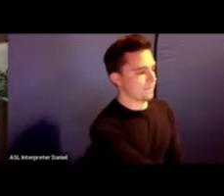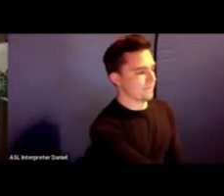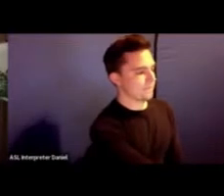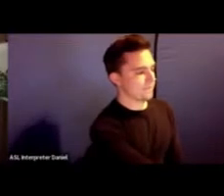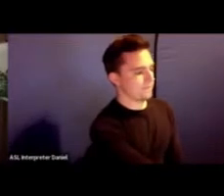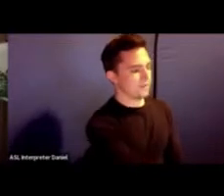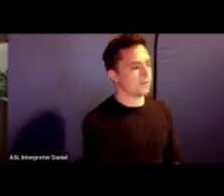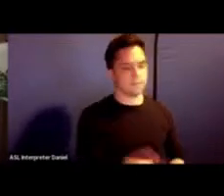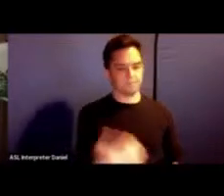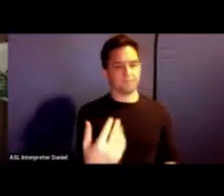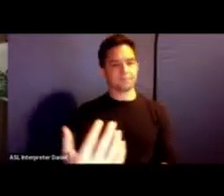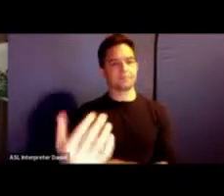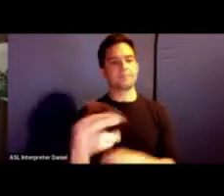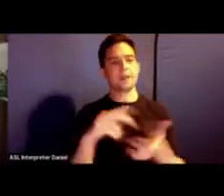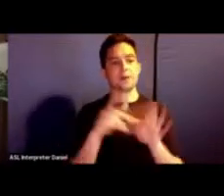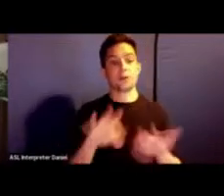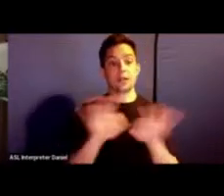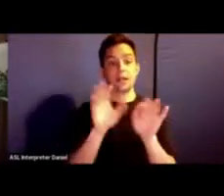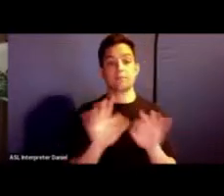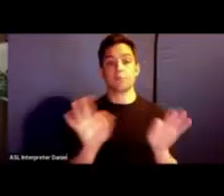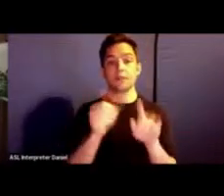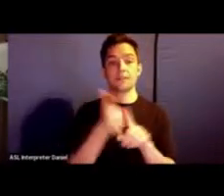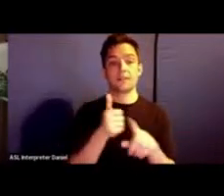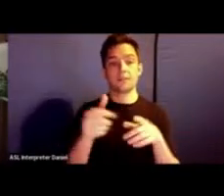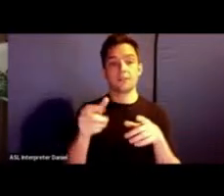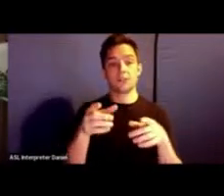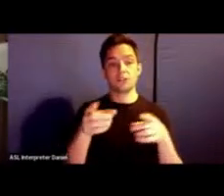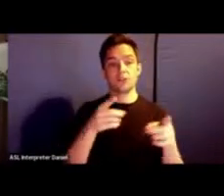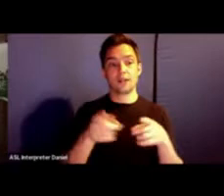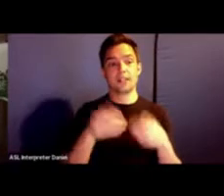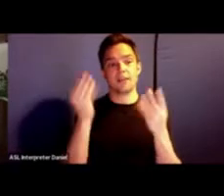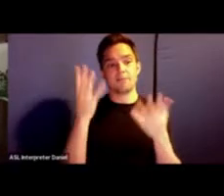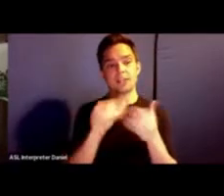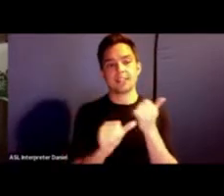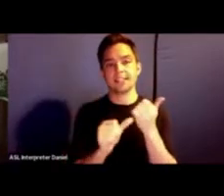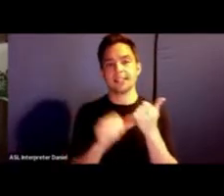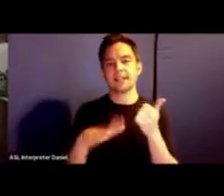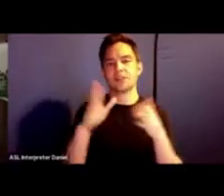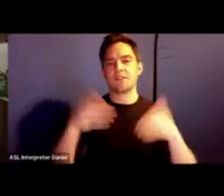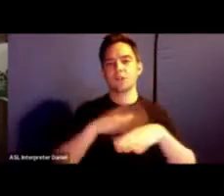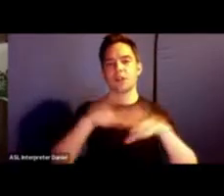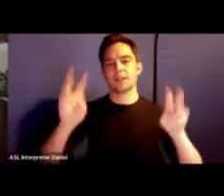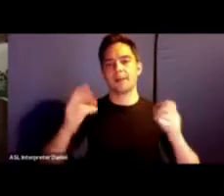So critically important in self direction is information and assistance. This is our focus and topic today. You know, if